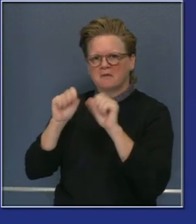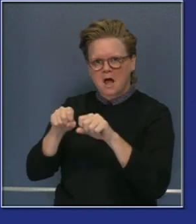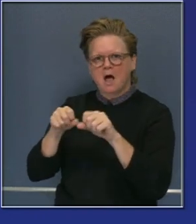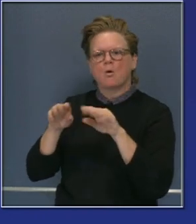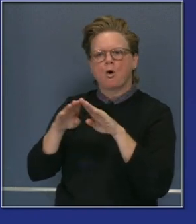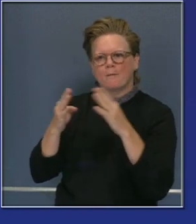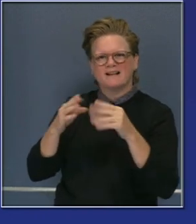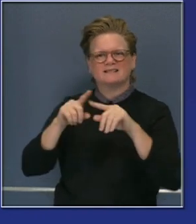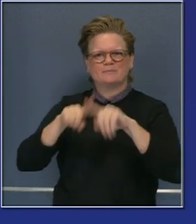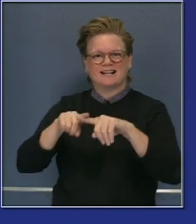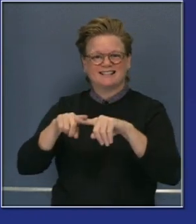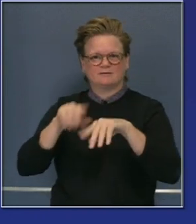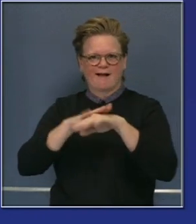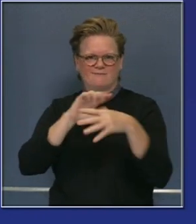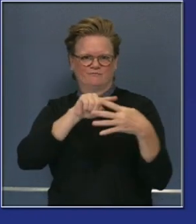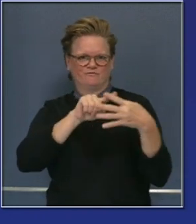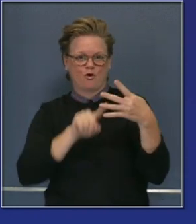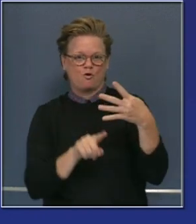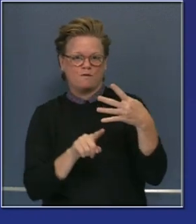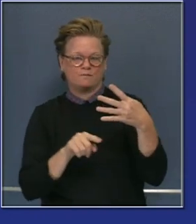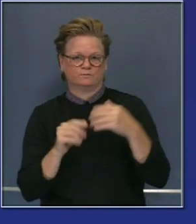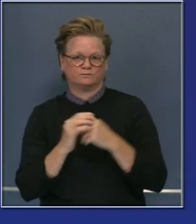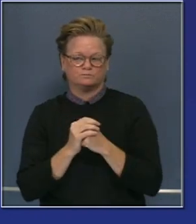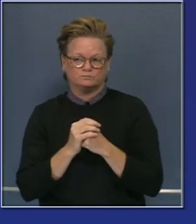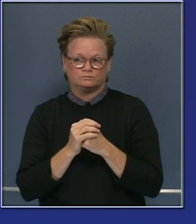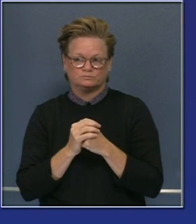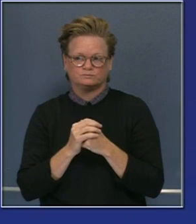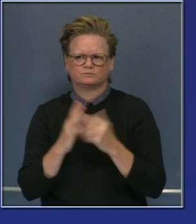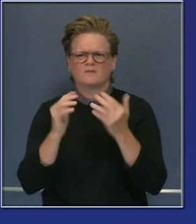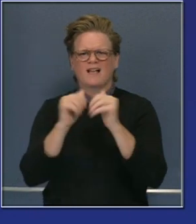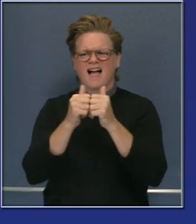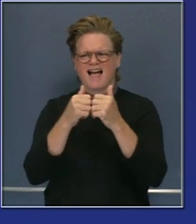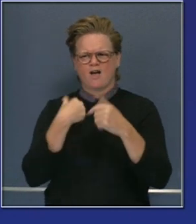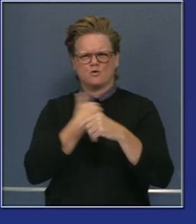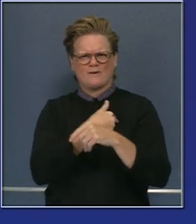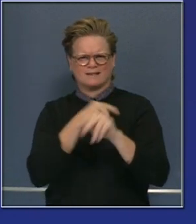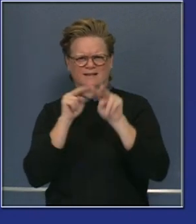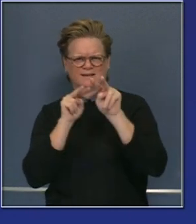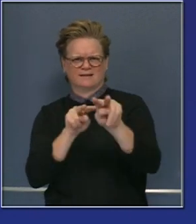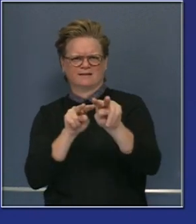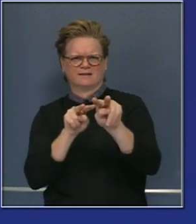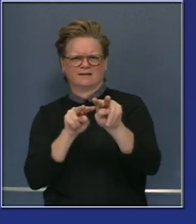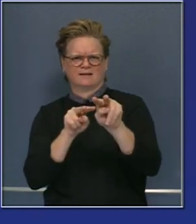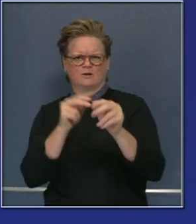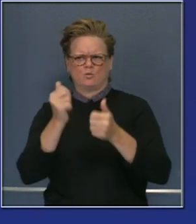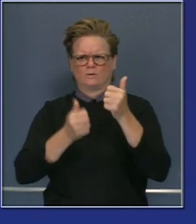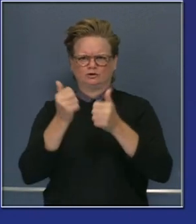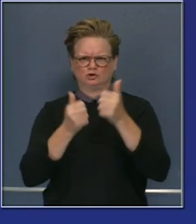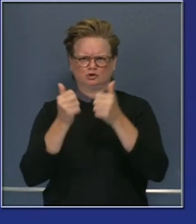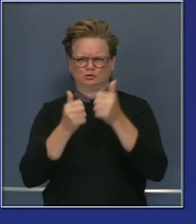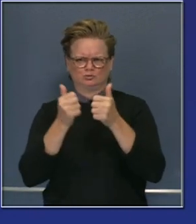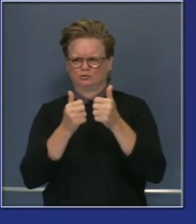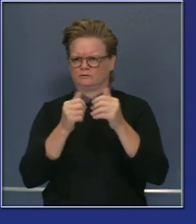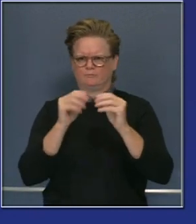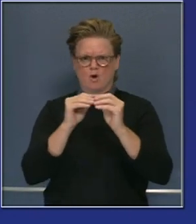NOW BASED UPON THE SAME METRICS AND THE METRICS THAT WE ASSERT ARE THE MOST SIGNIFICANT IN